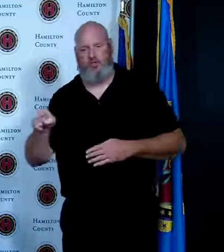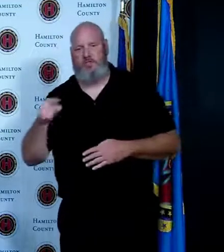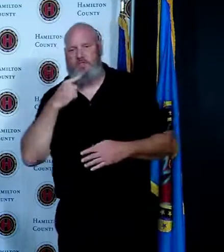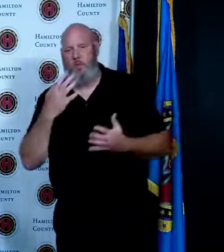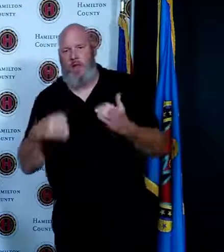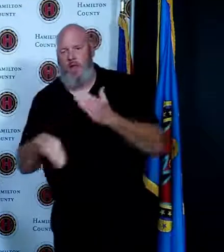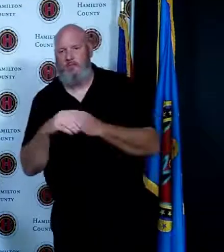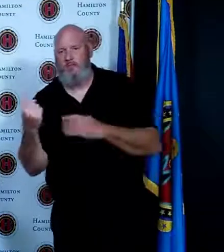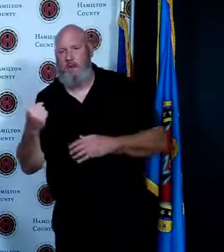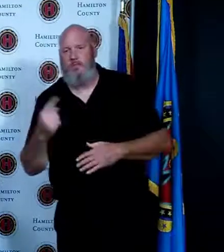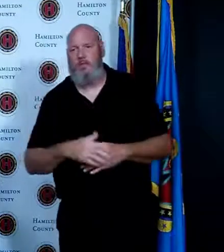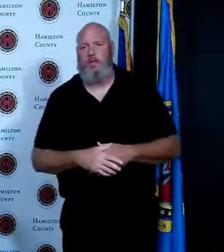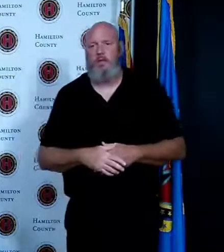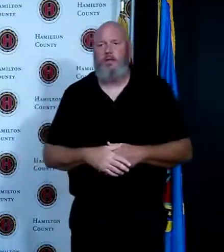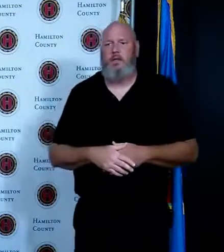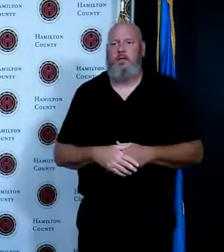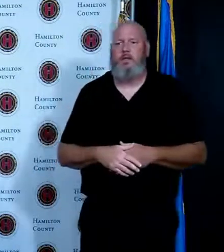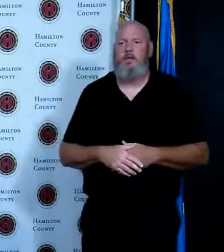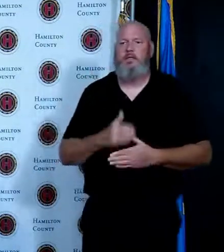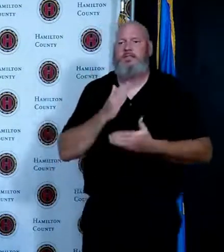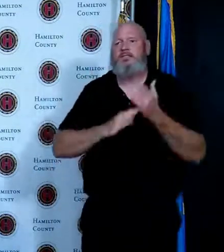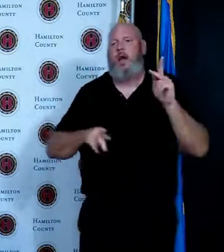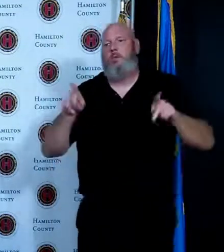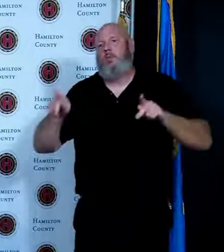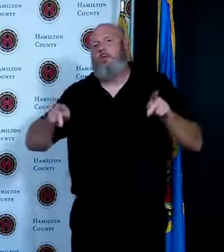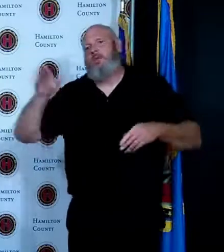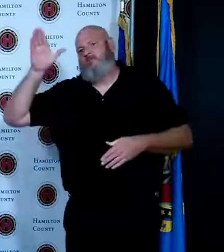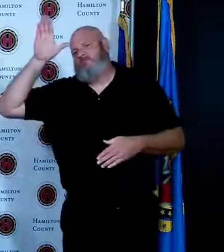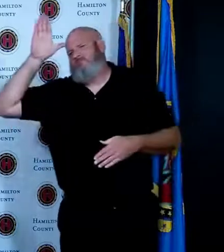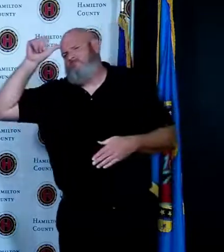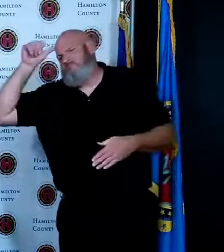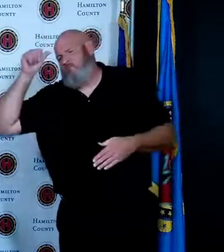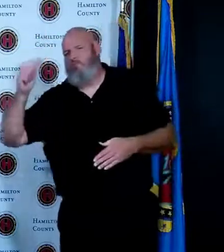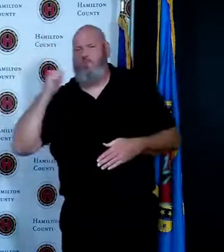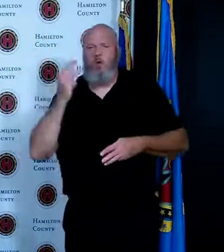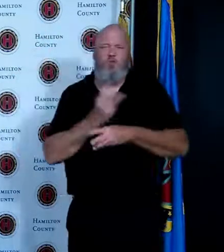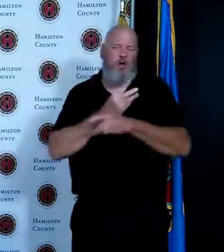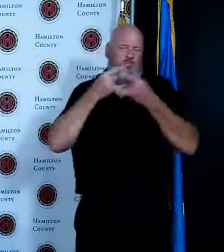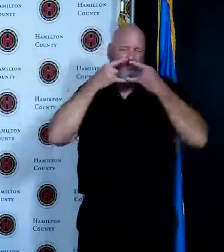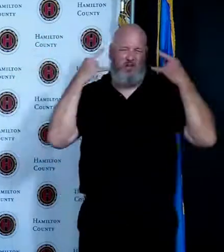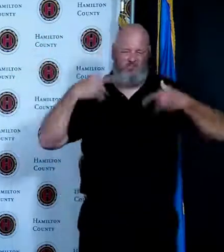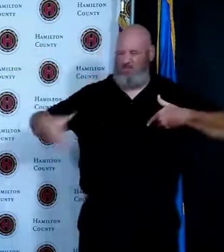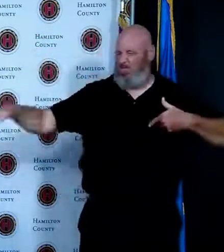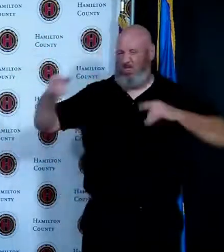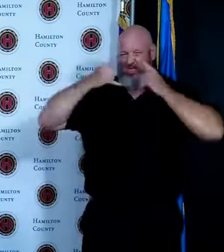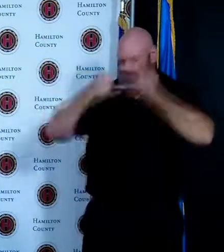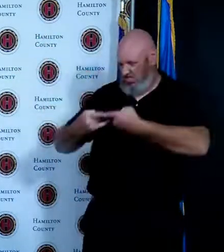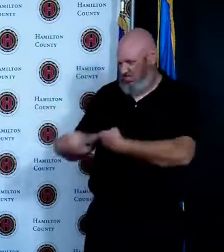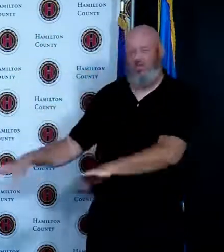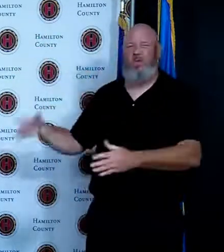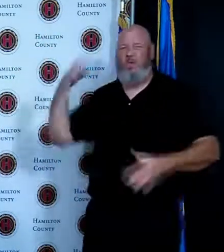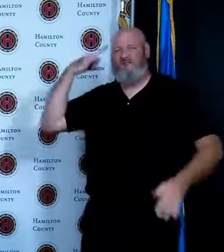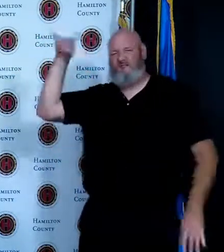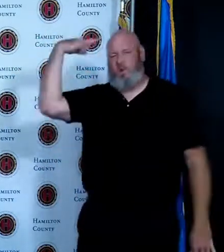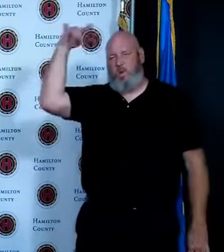individuals that simply don't want to wear masks however when you look at what's happening right now when the Governor